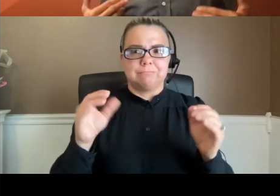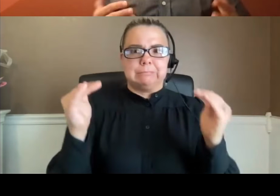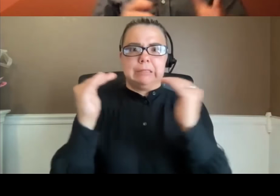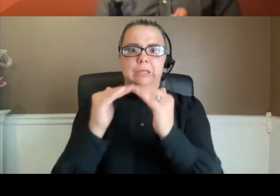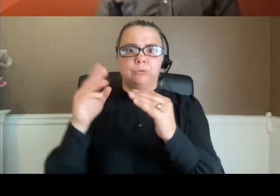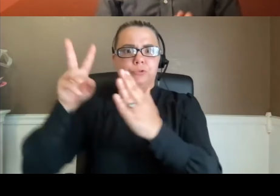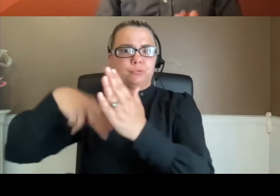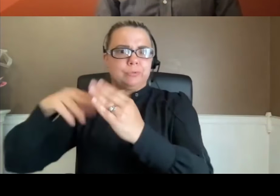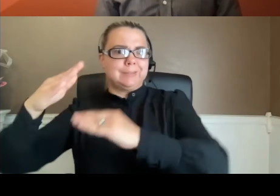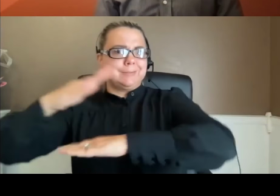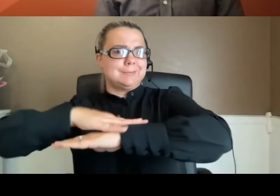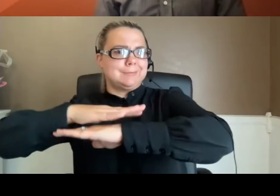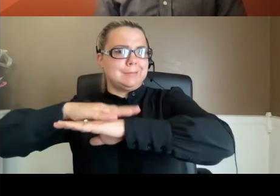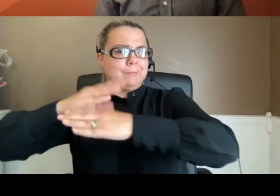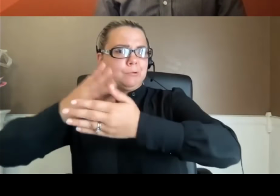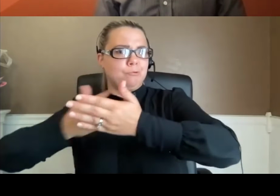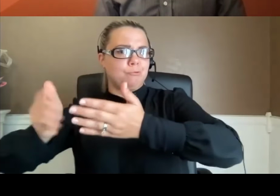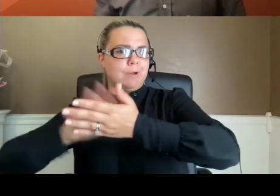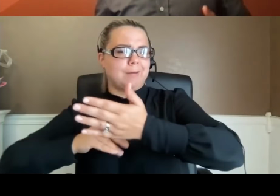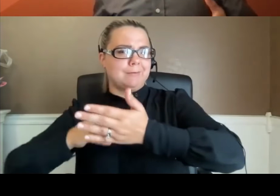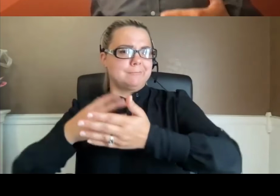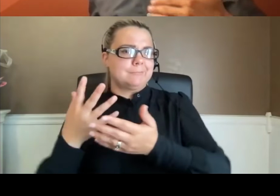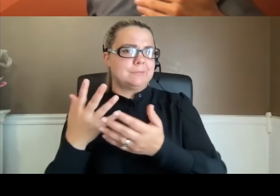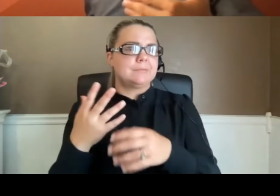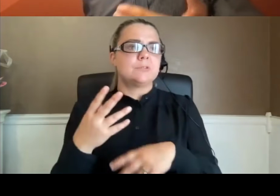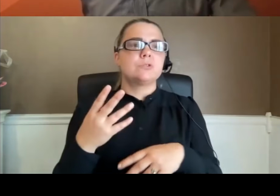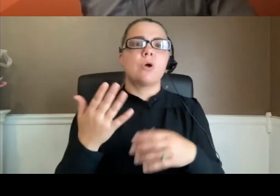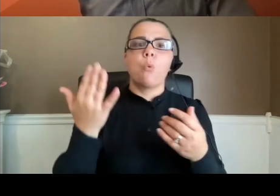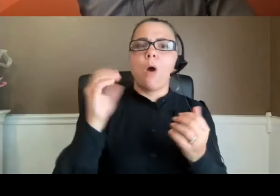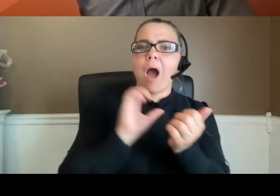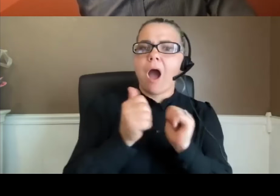person gains from this data visualization is that they can immediately see the shapes